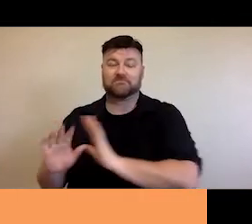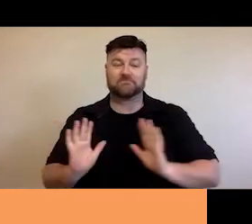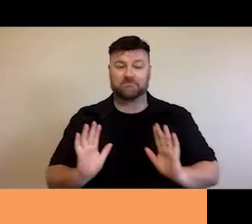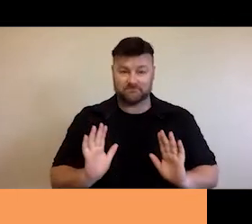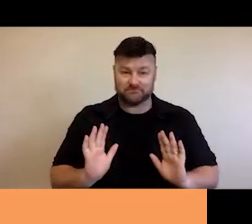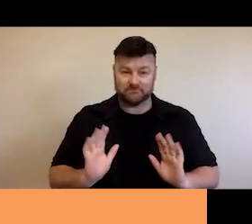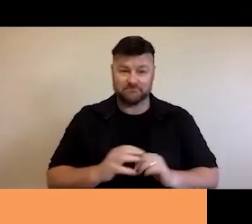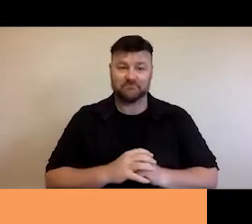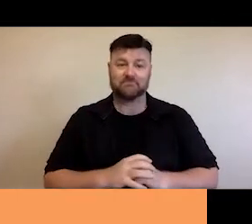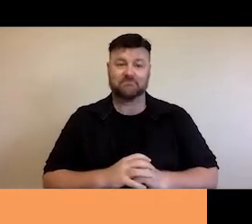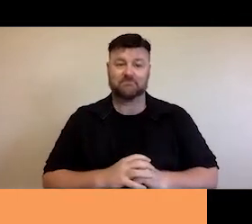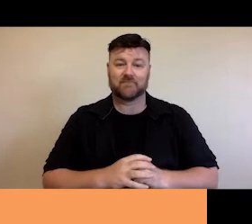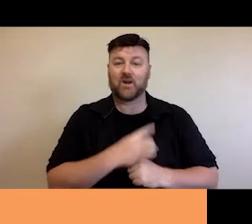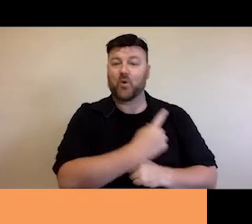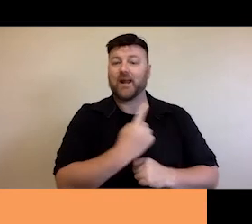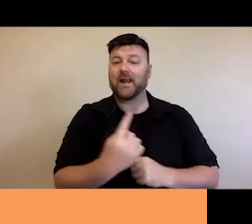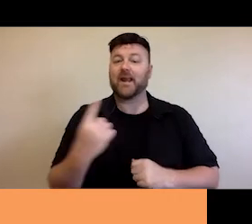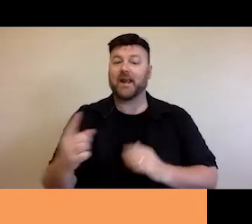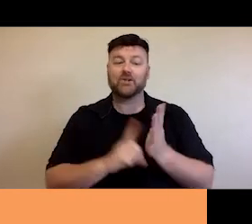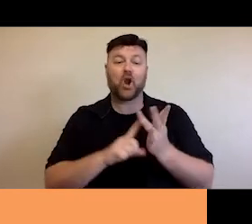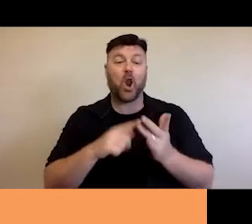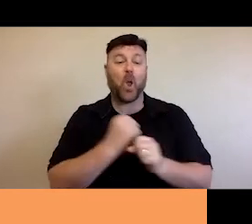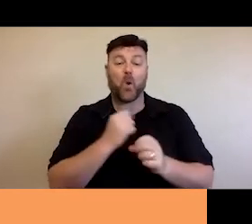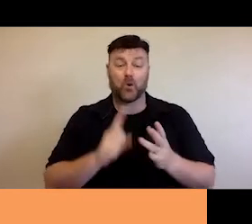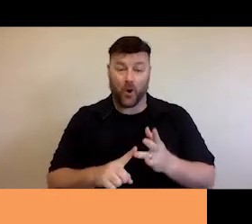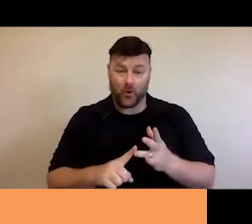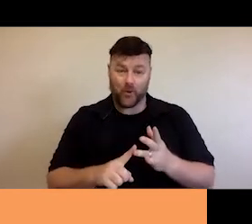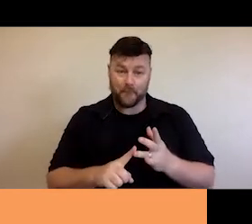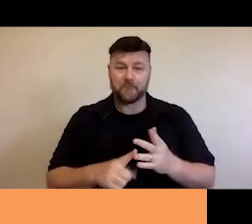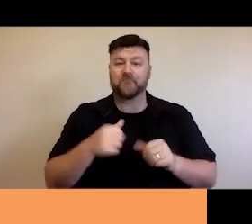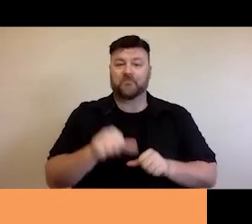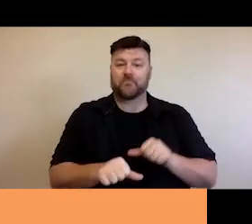a step in our process. This process is available on our website, and I'm